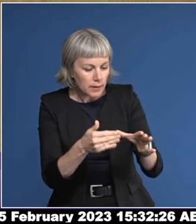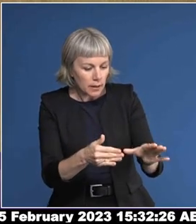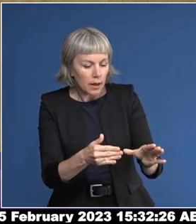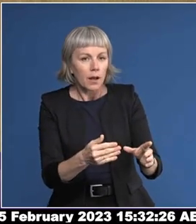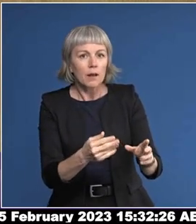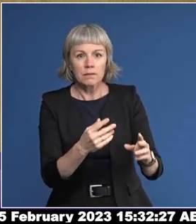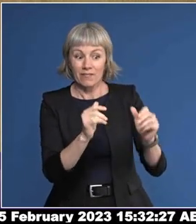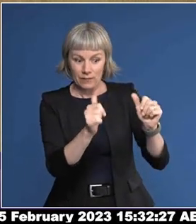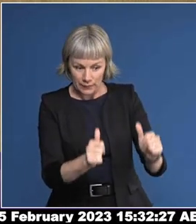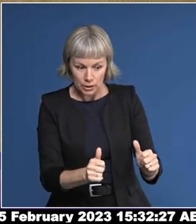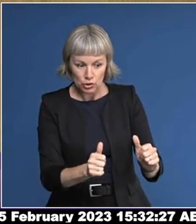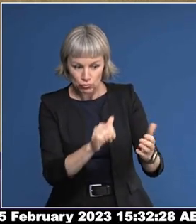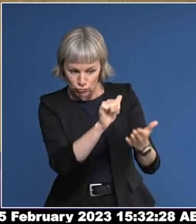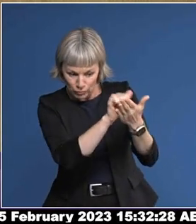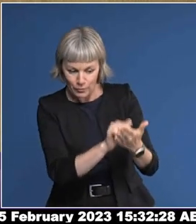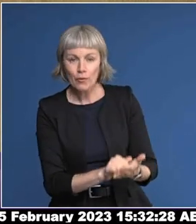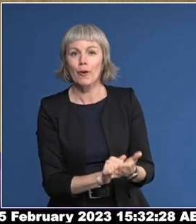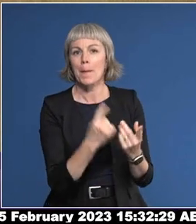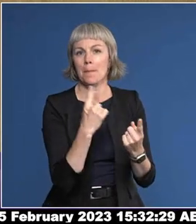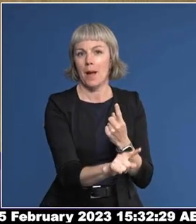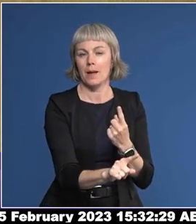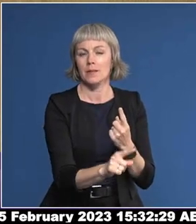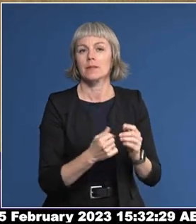And in addition, we have a usual satisfaction-type survey as well.